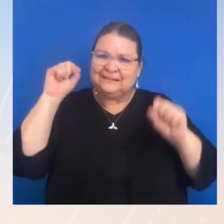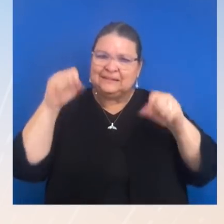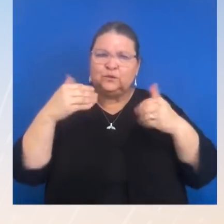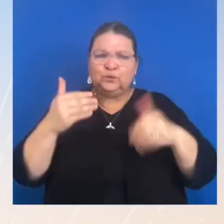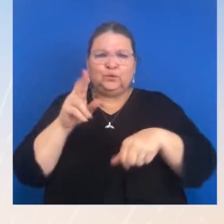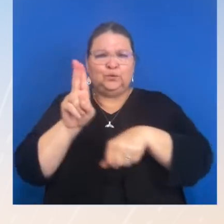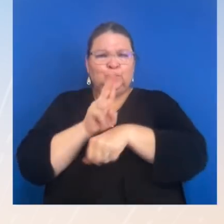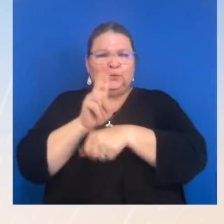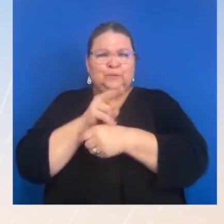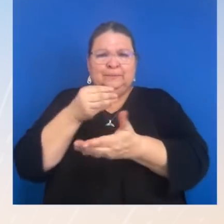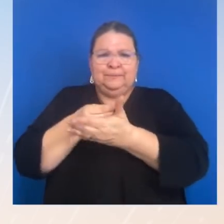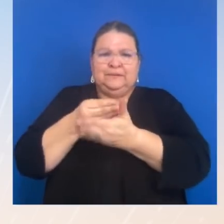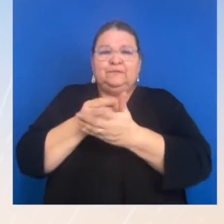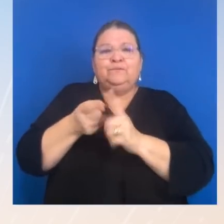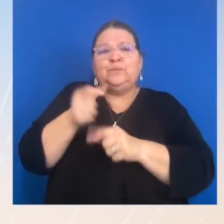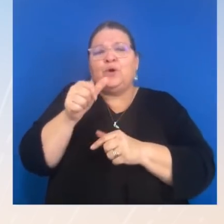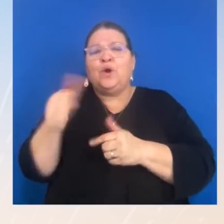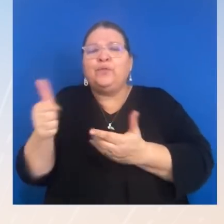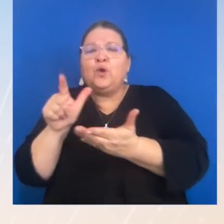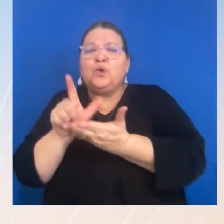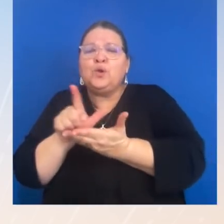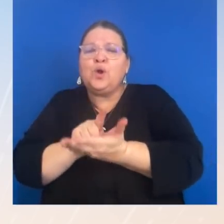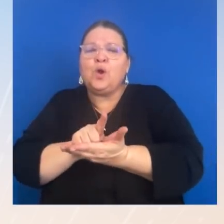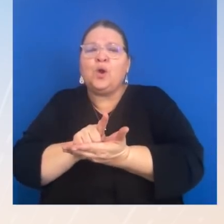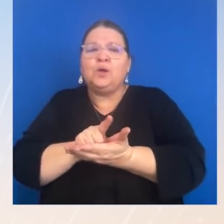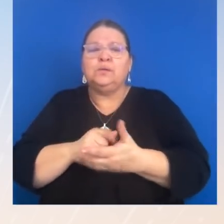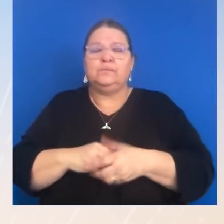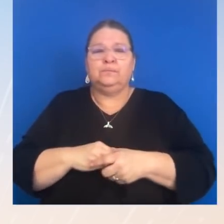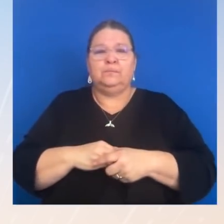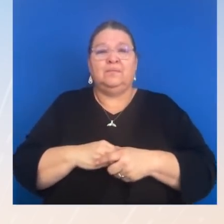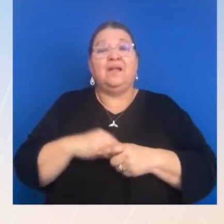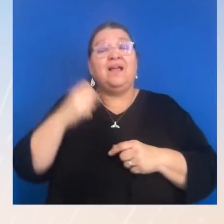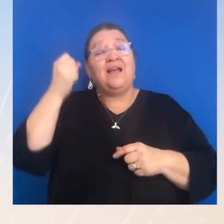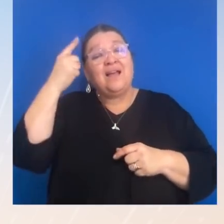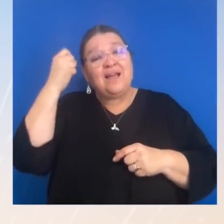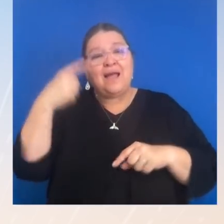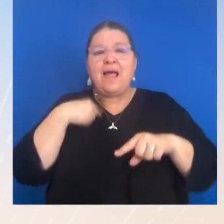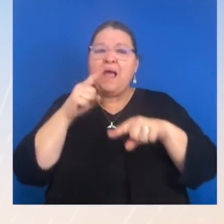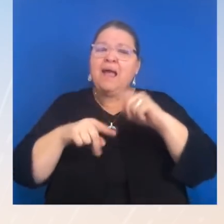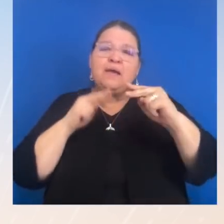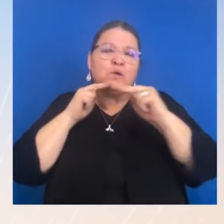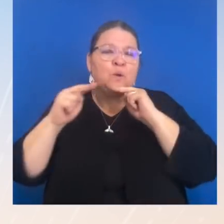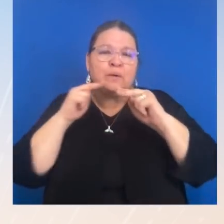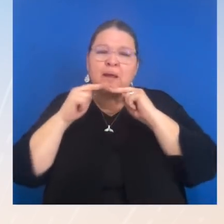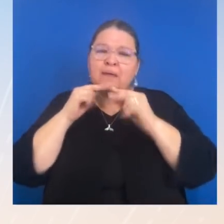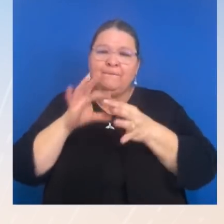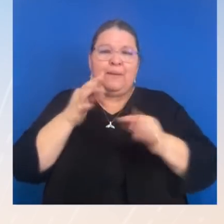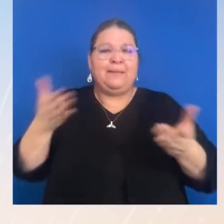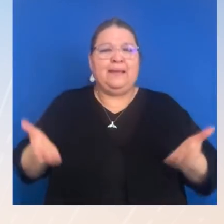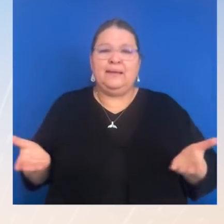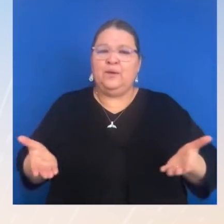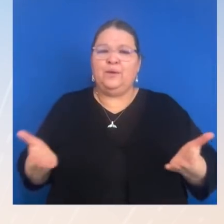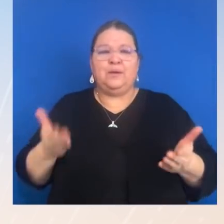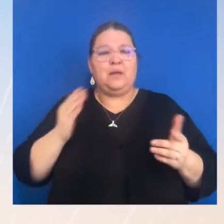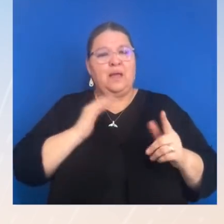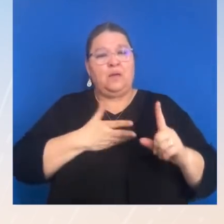Ms. Psaki: I'm just not going to negotiate on this from here. Our objective is to ensure that there is additional funding so that we can continue to meet the needs